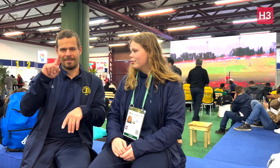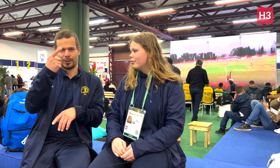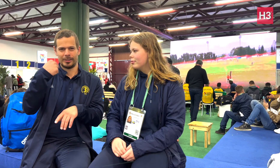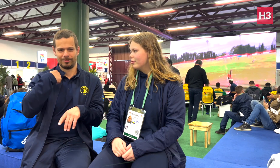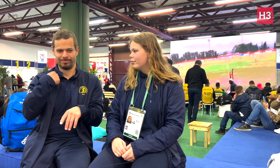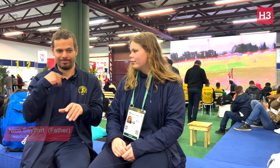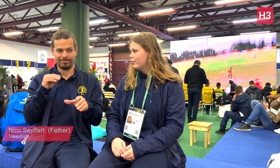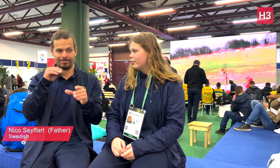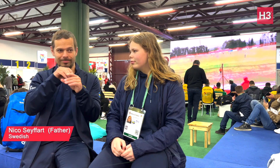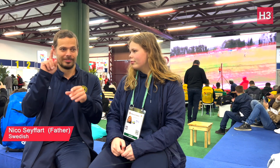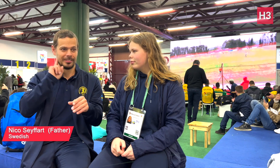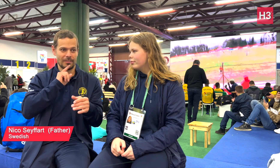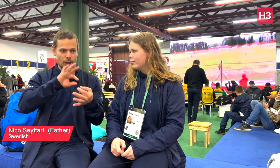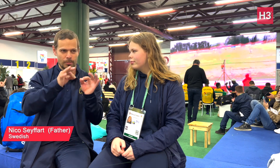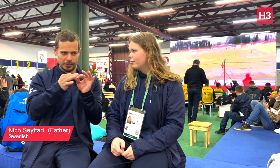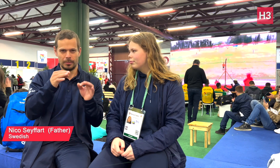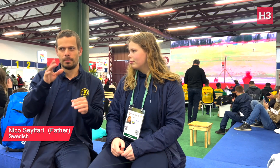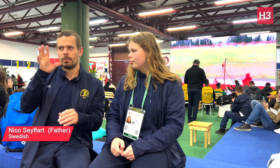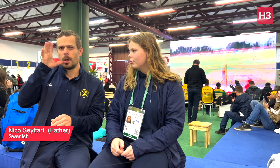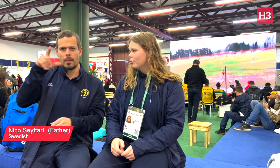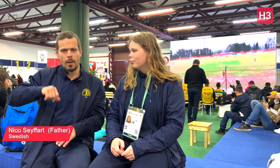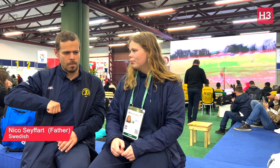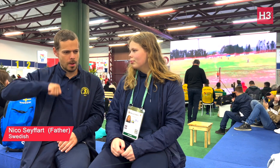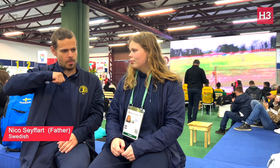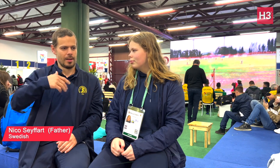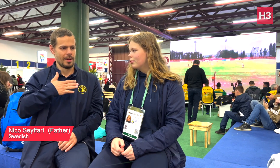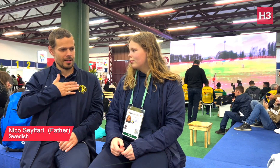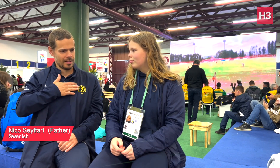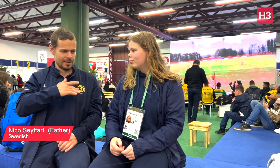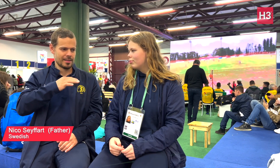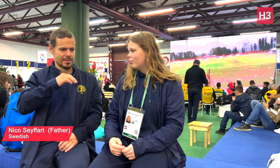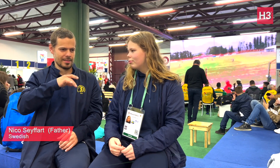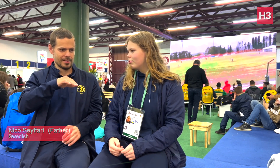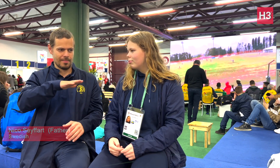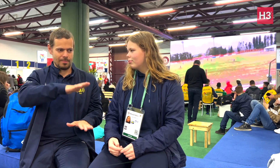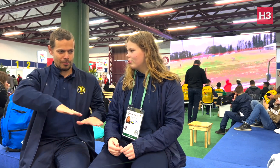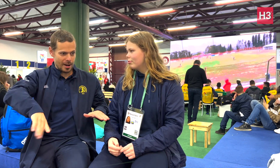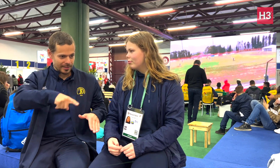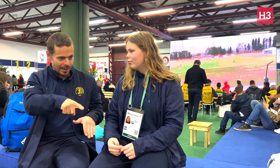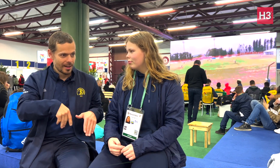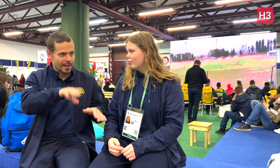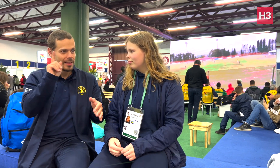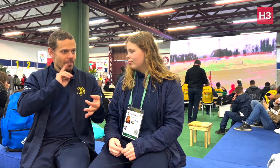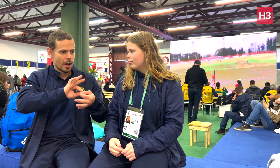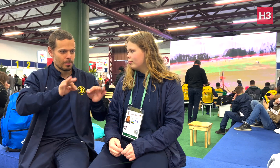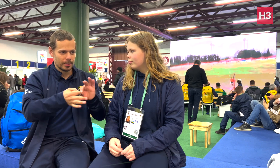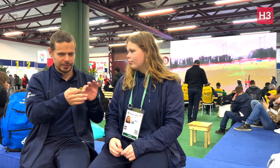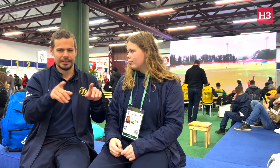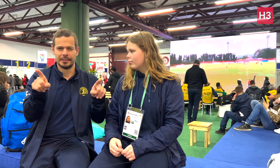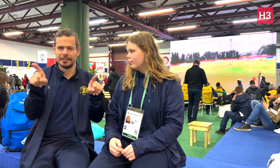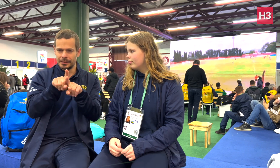When I first got into the Deaflympics, my mother was proud of me.